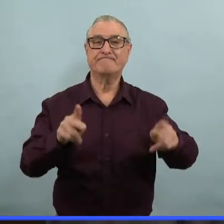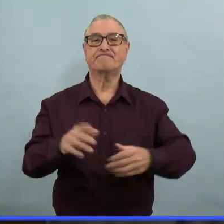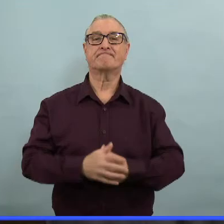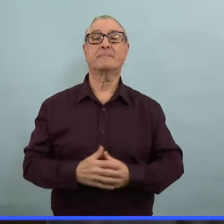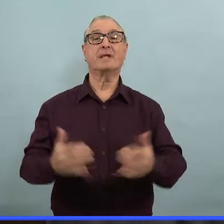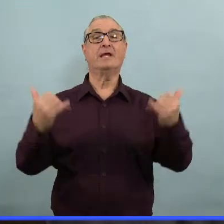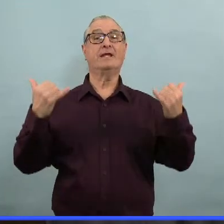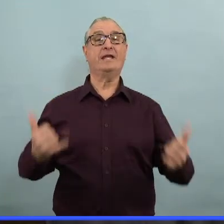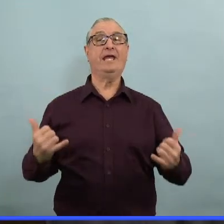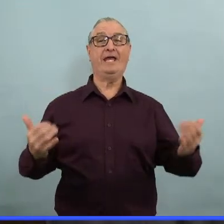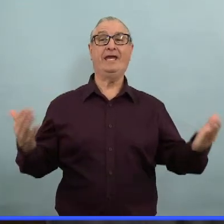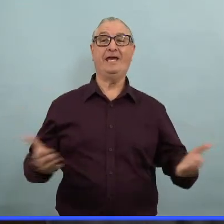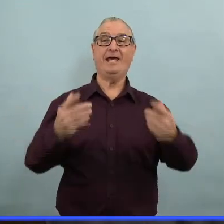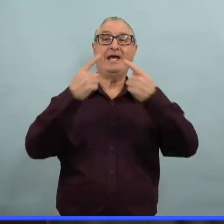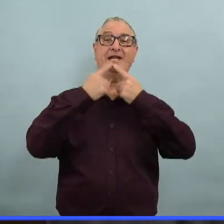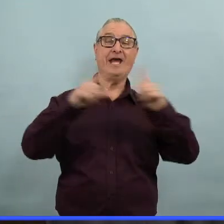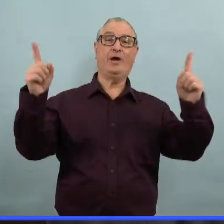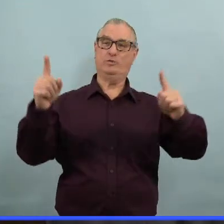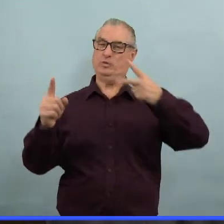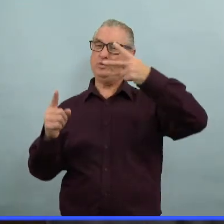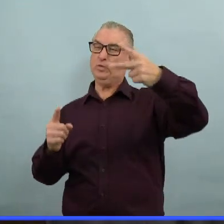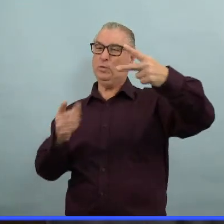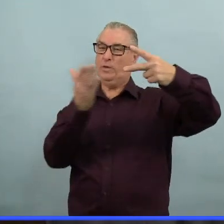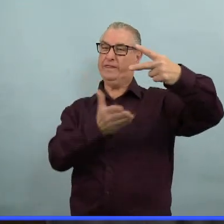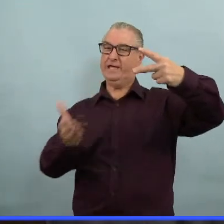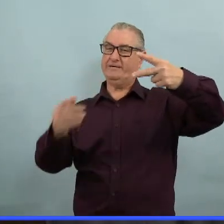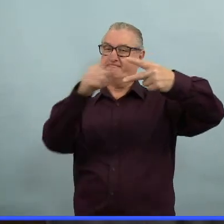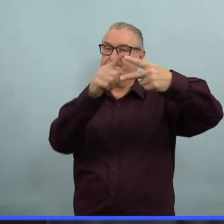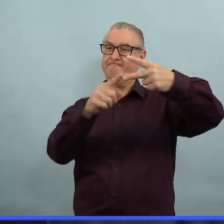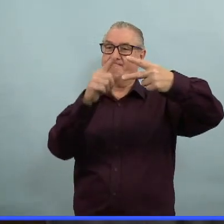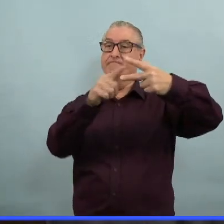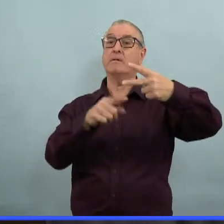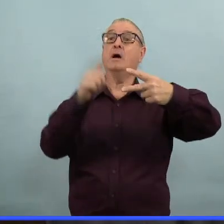two things first the relaxation of some of the public health orders